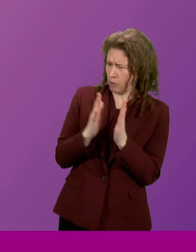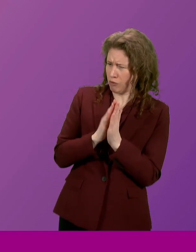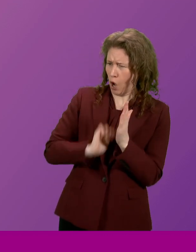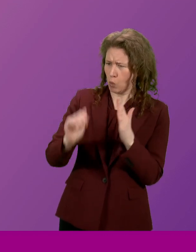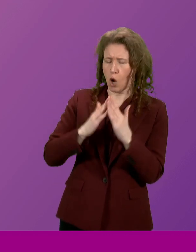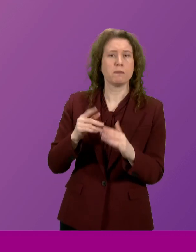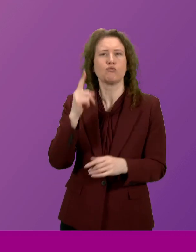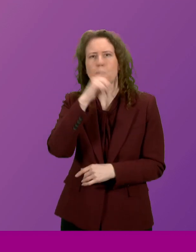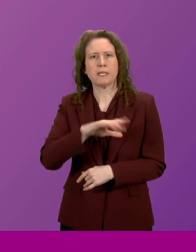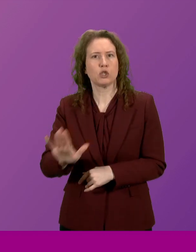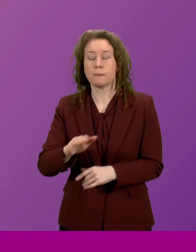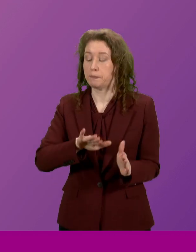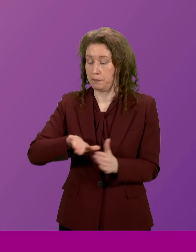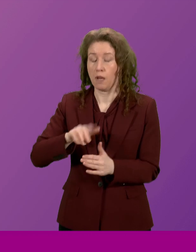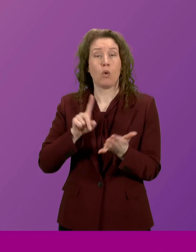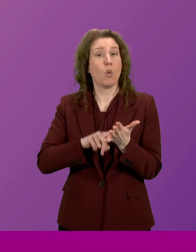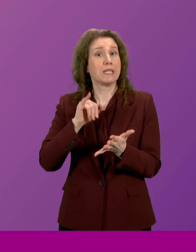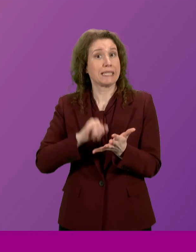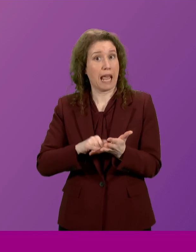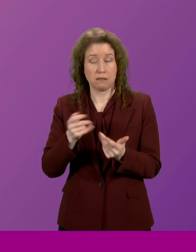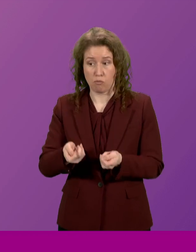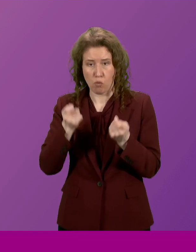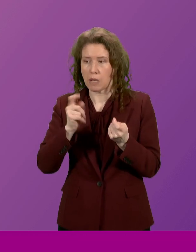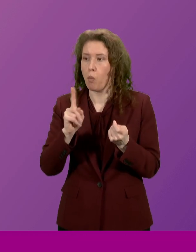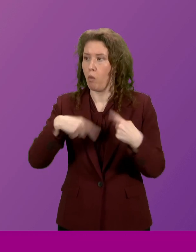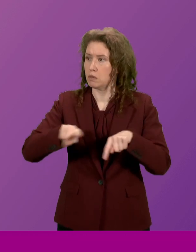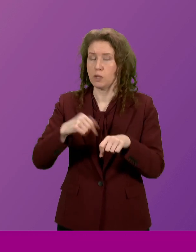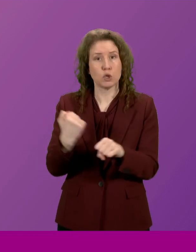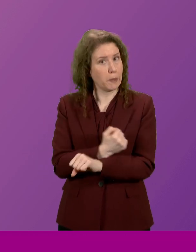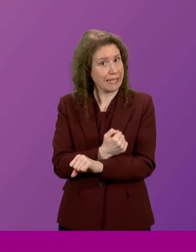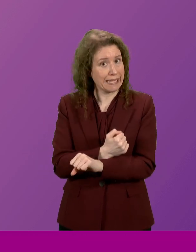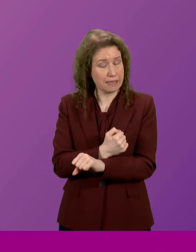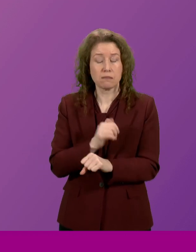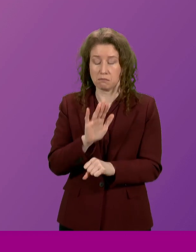On Lorna Slater’s point about what the Government is doing on the issues, ahead of the act coming